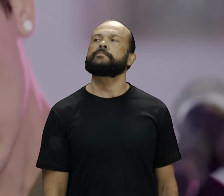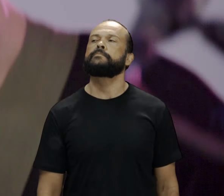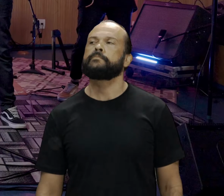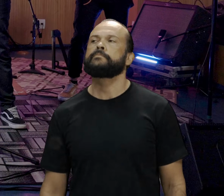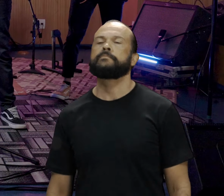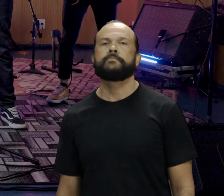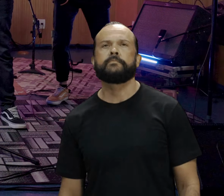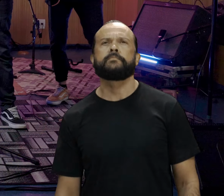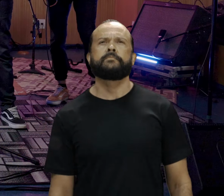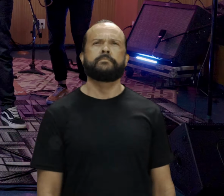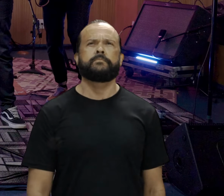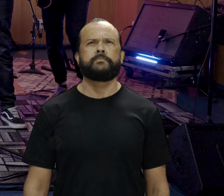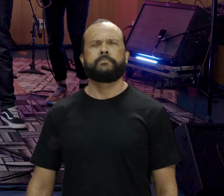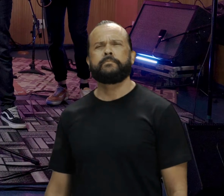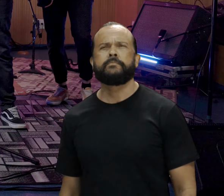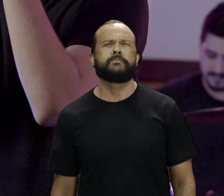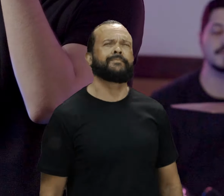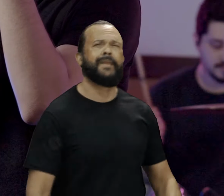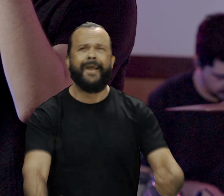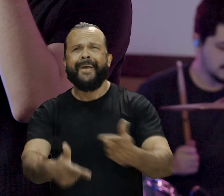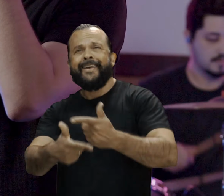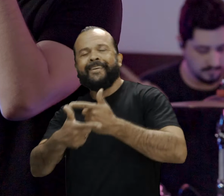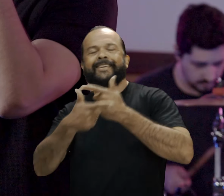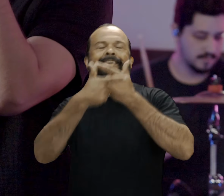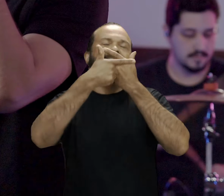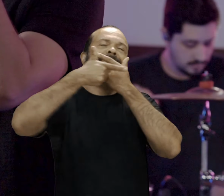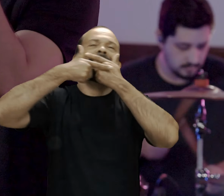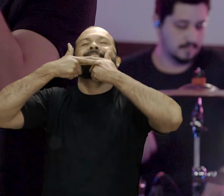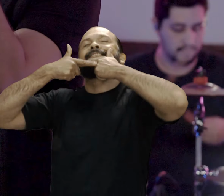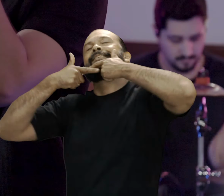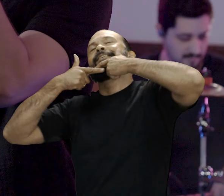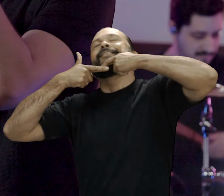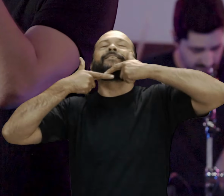I will let myself smile